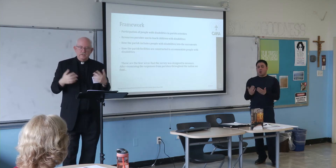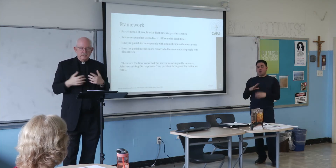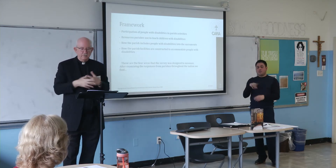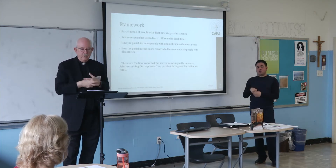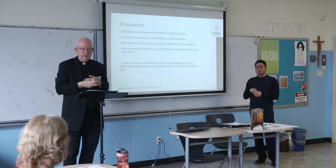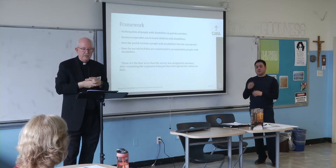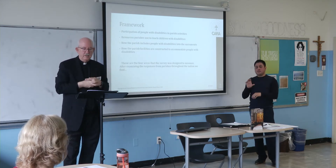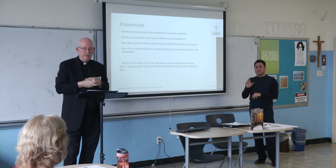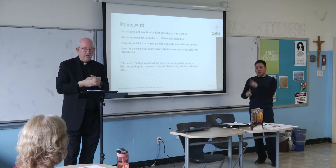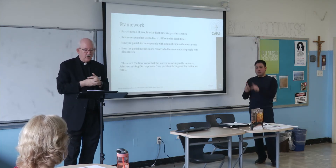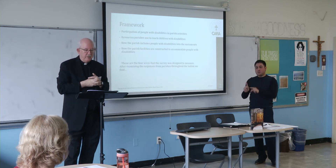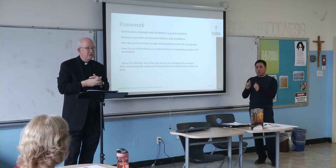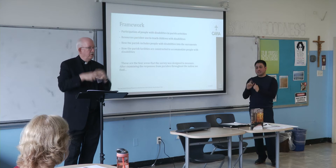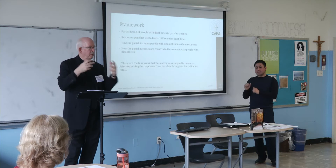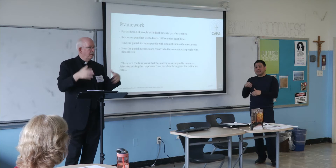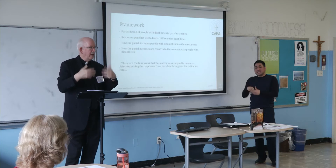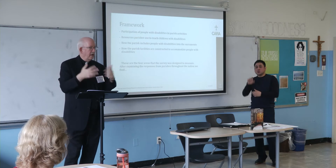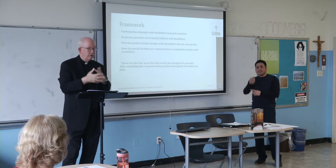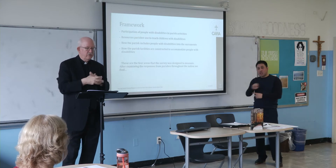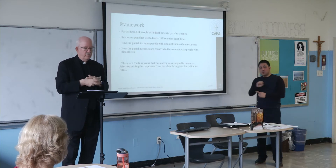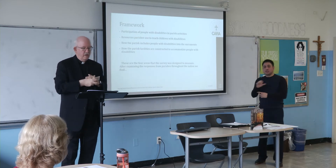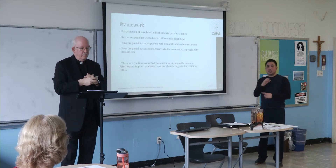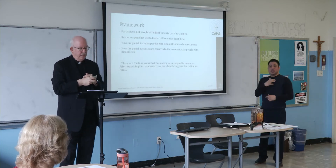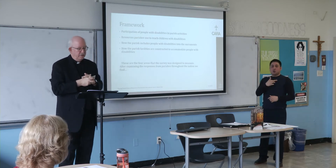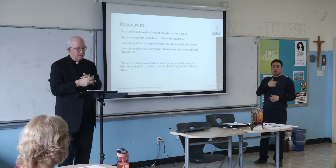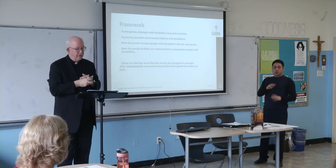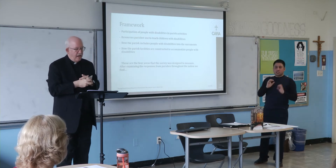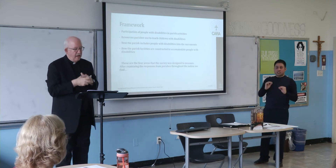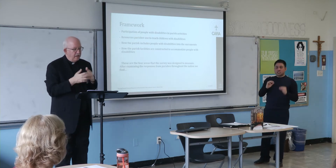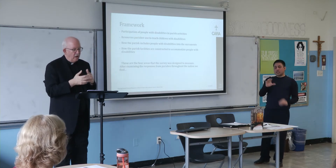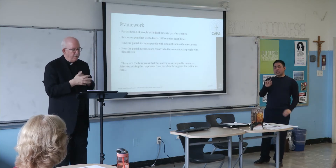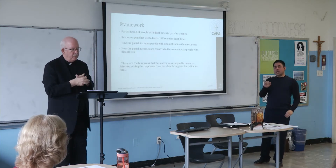disabilities into the sacraments, you know, through catechetical means, and how parish